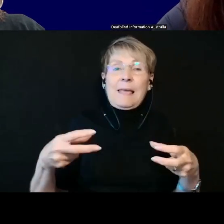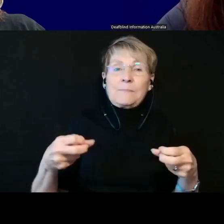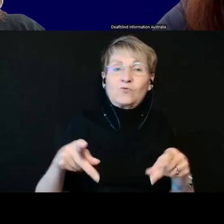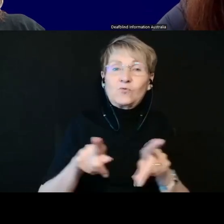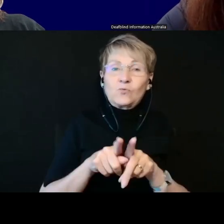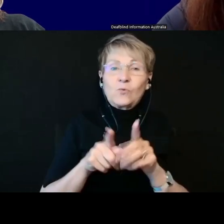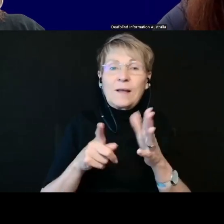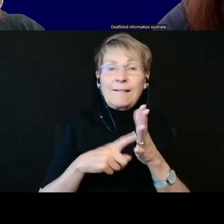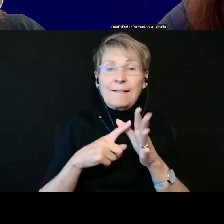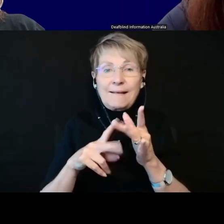End of document.